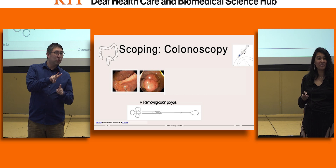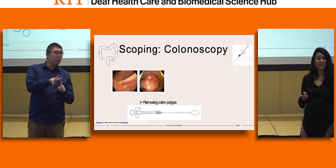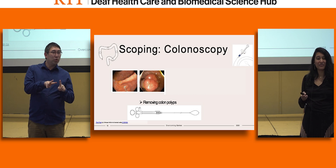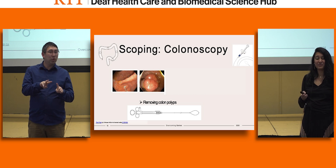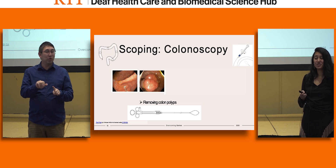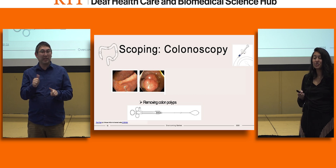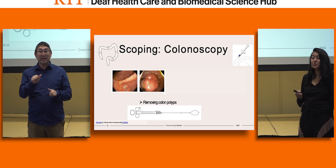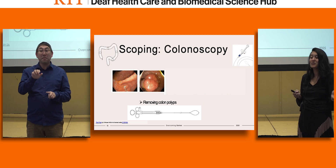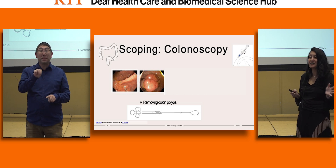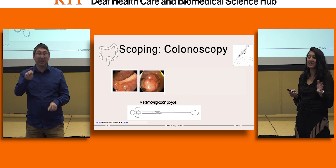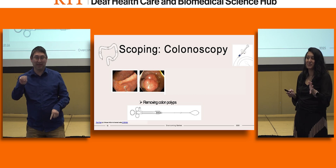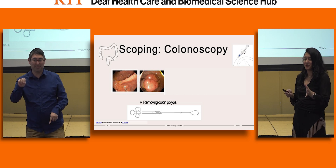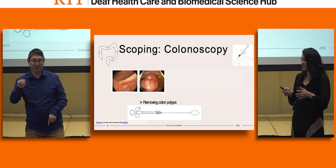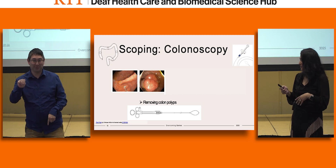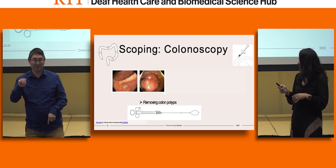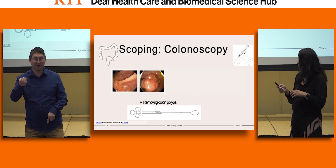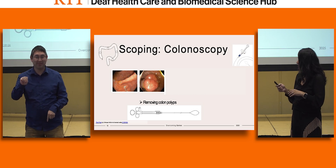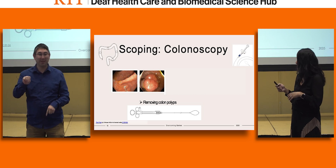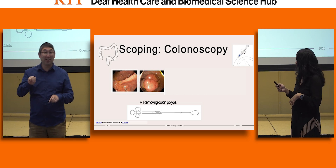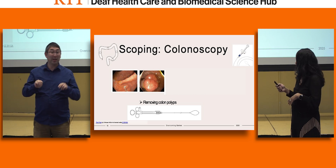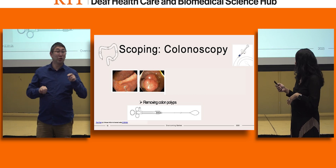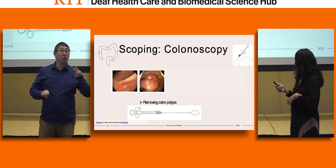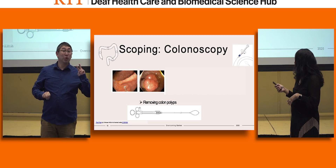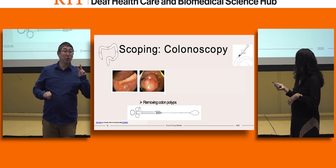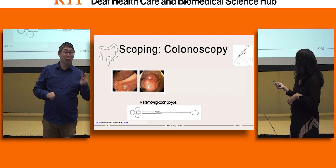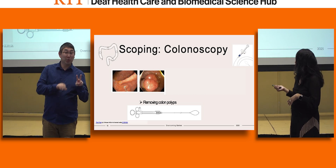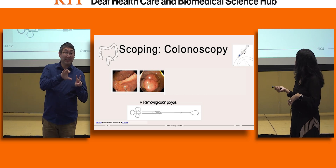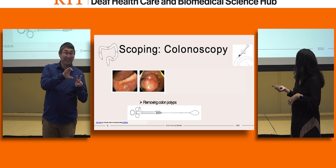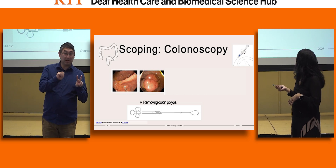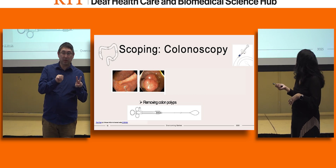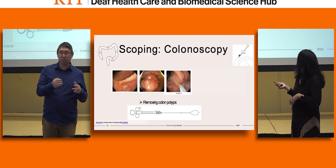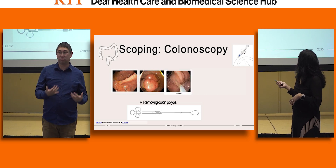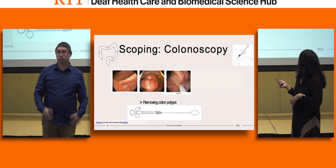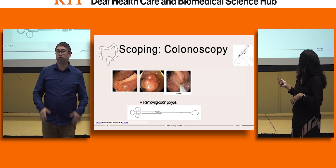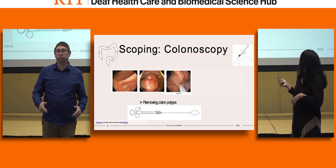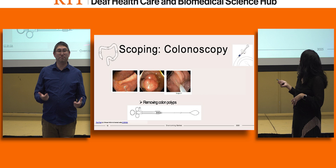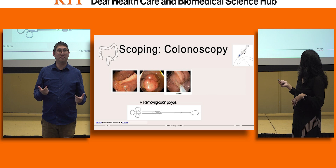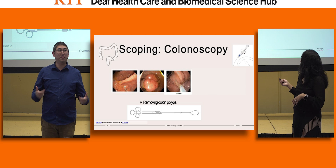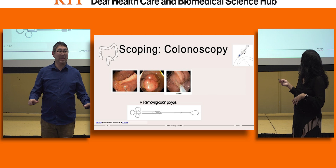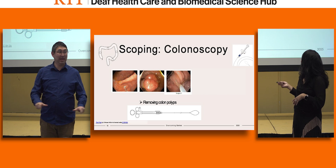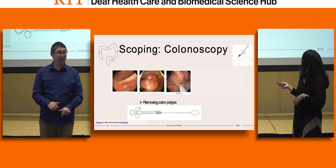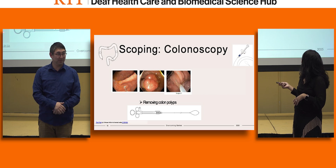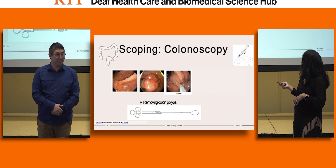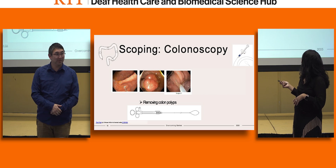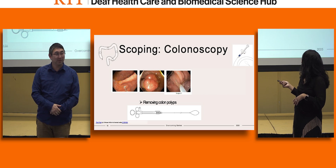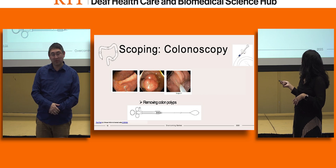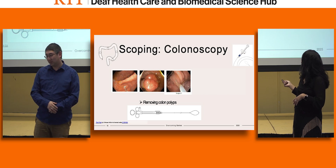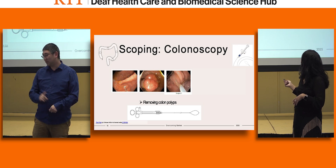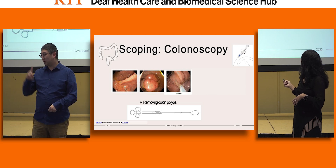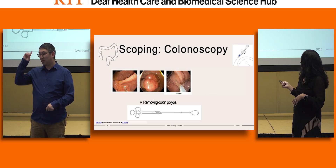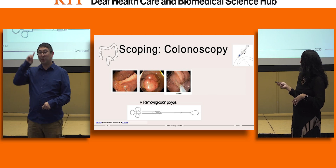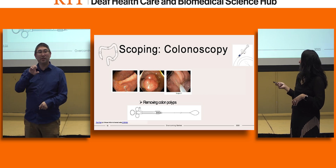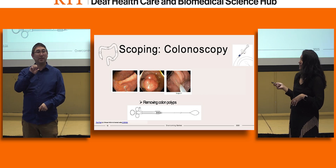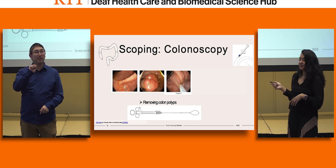are anywhere from 2 to 10 millimeters, so a lot bigger. So, we put this device, is a snare,